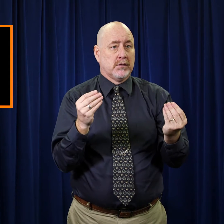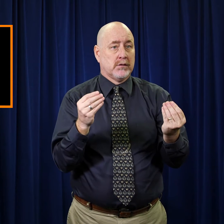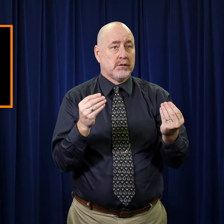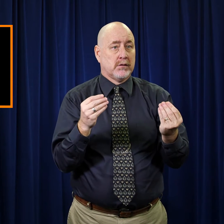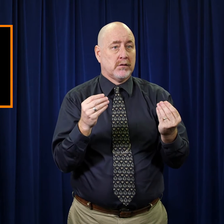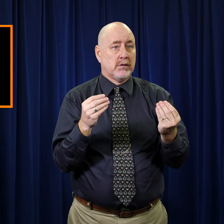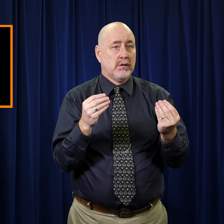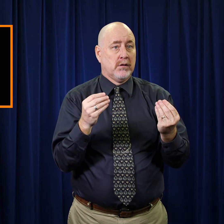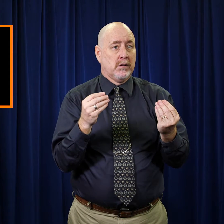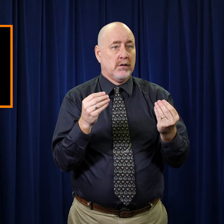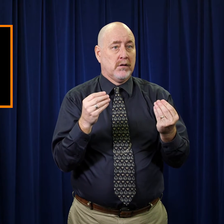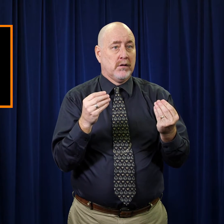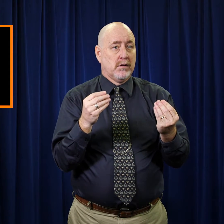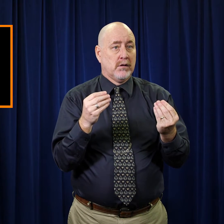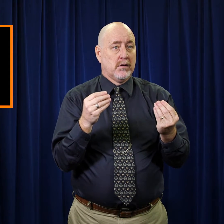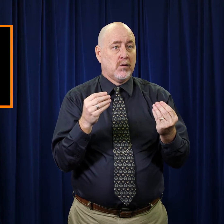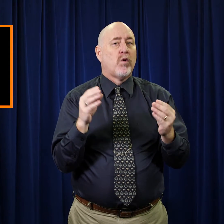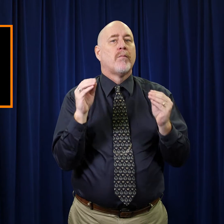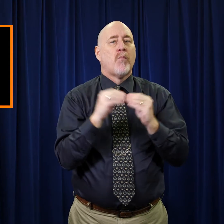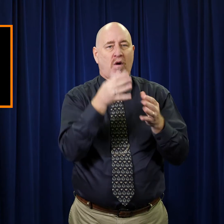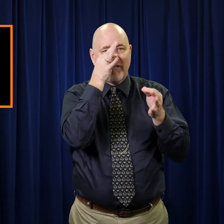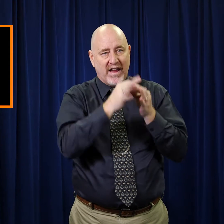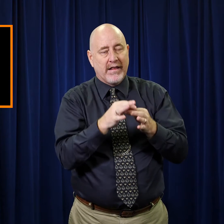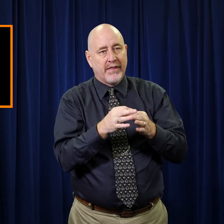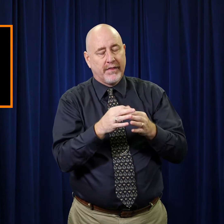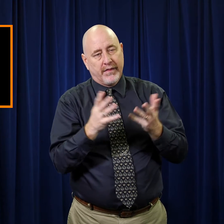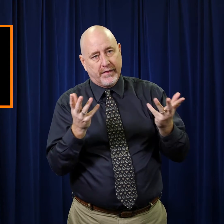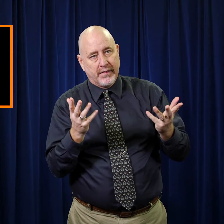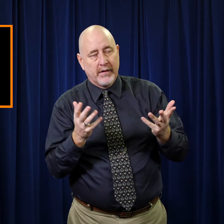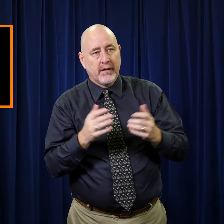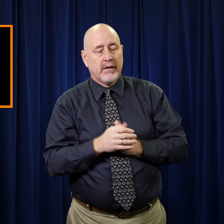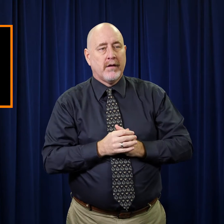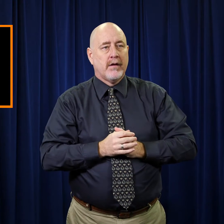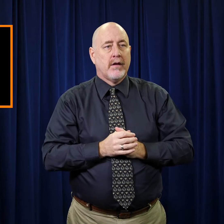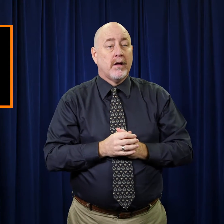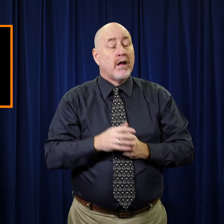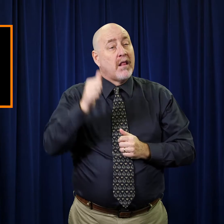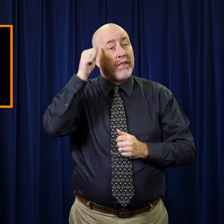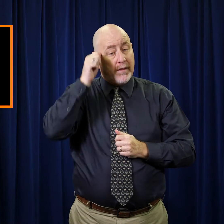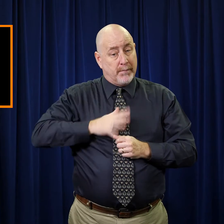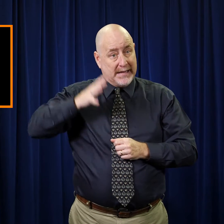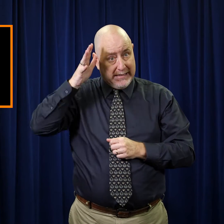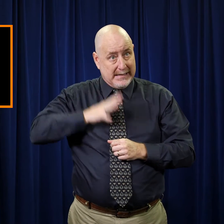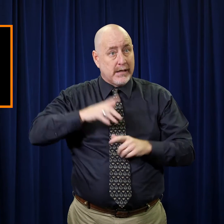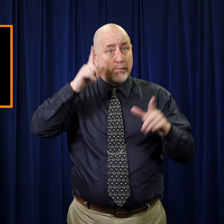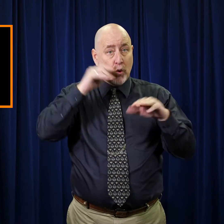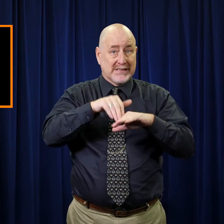Canaan land. A generation presumably with more faith. Now the men